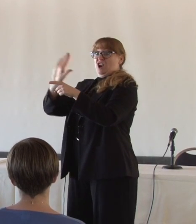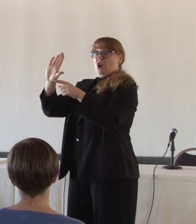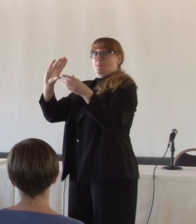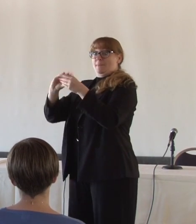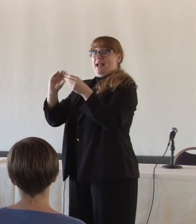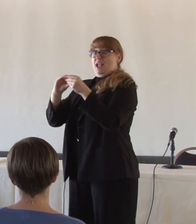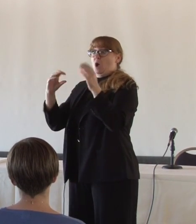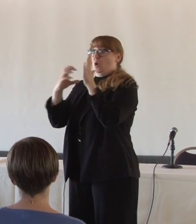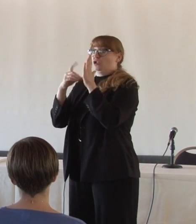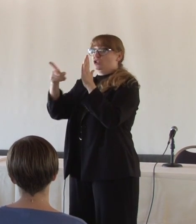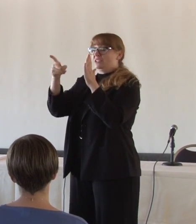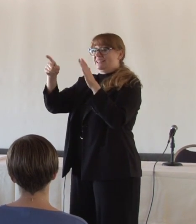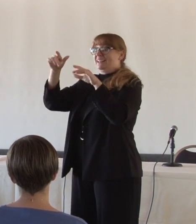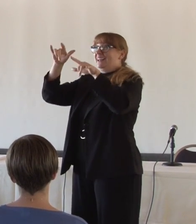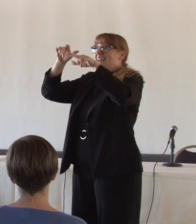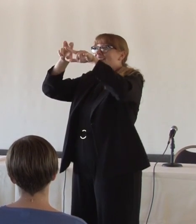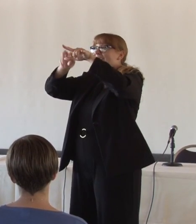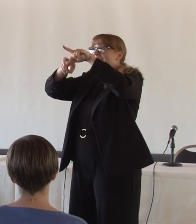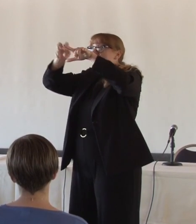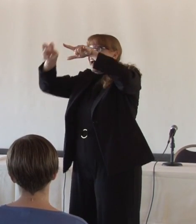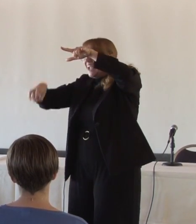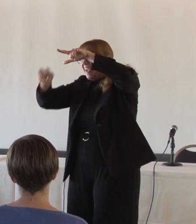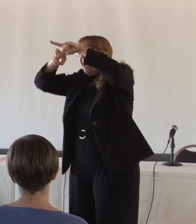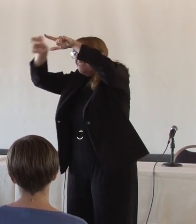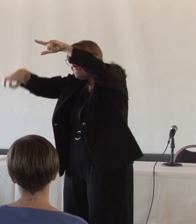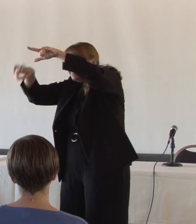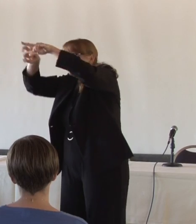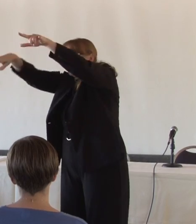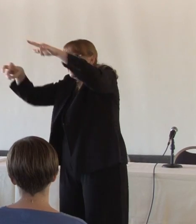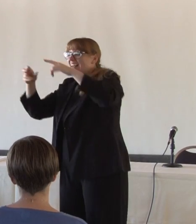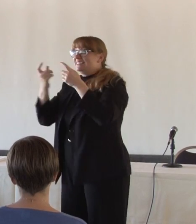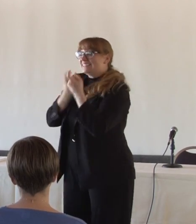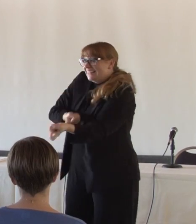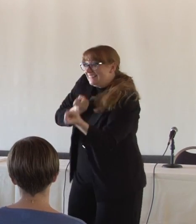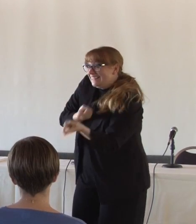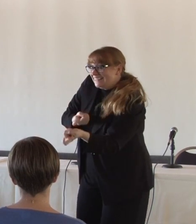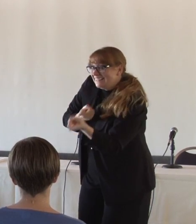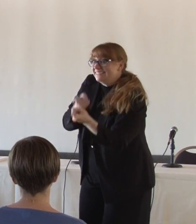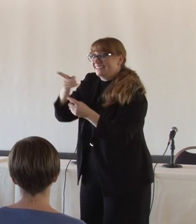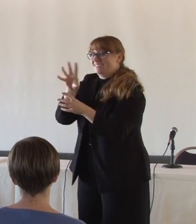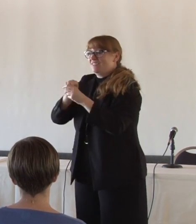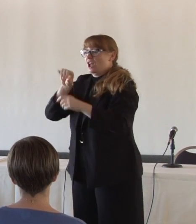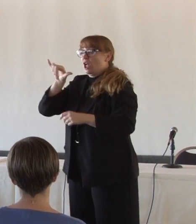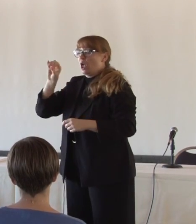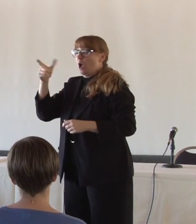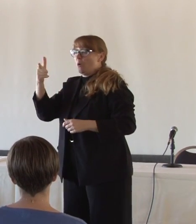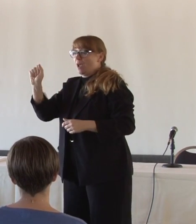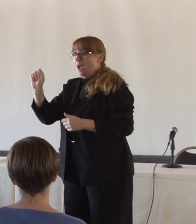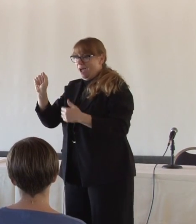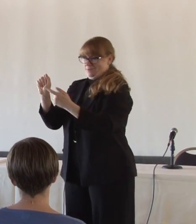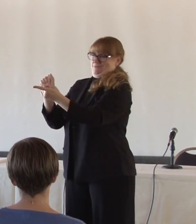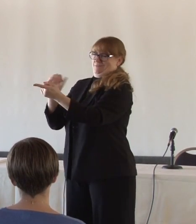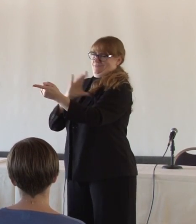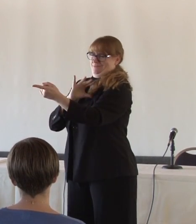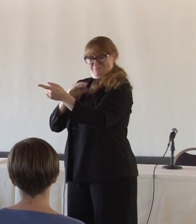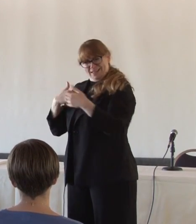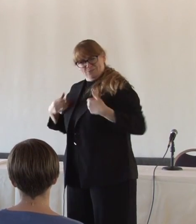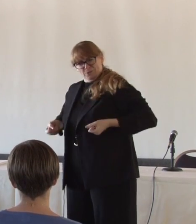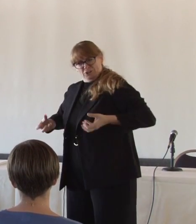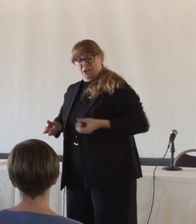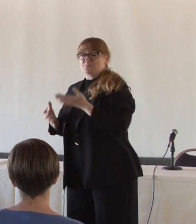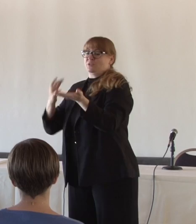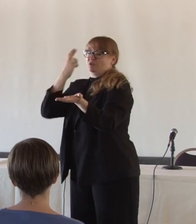is in Mary's Bio is that She skydives, she skis. She, I've seen her do yoga. So,